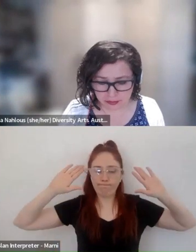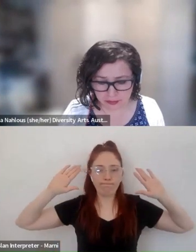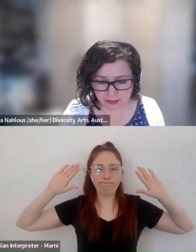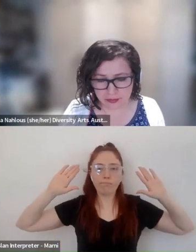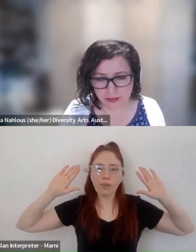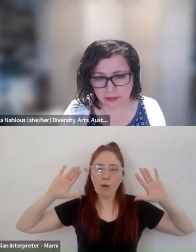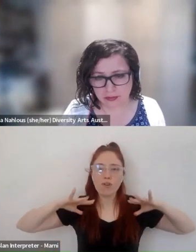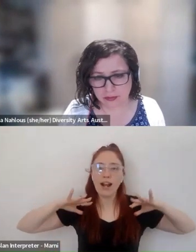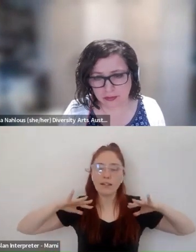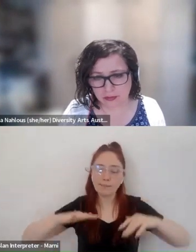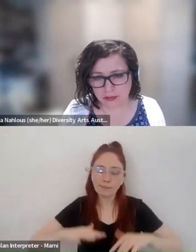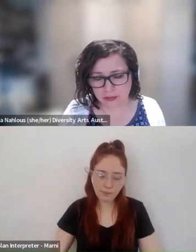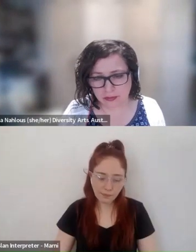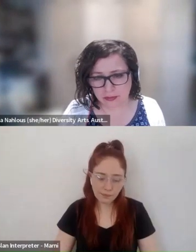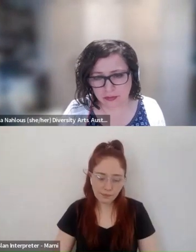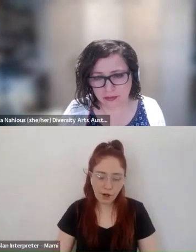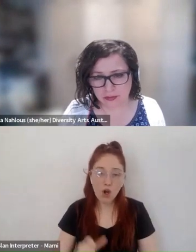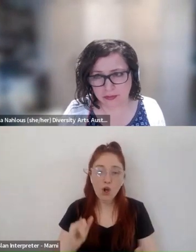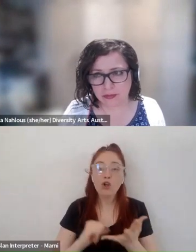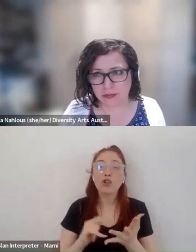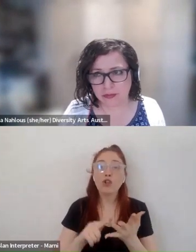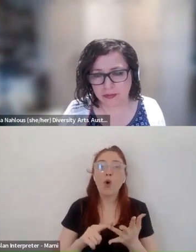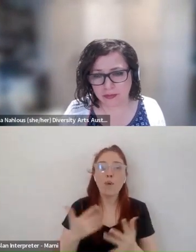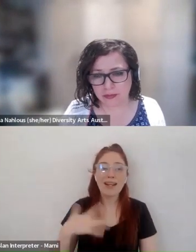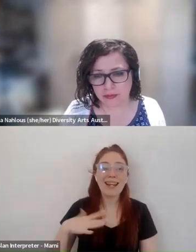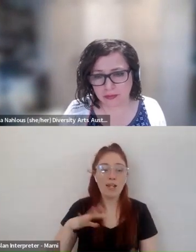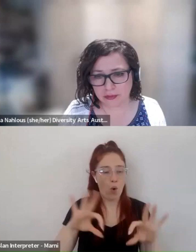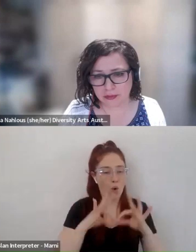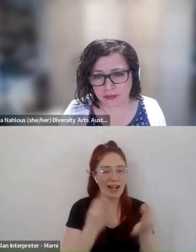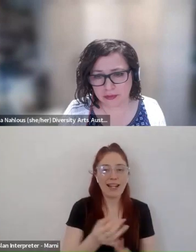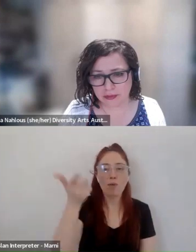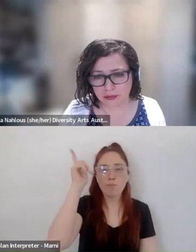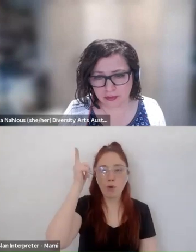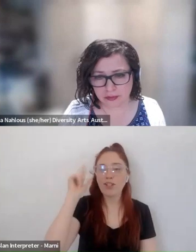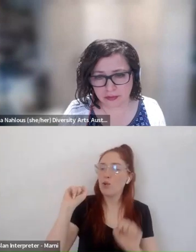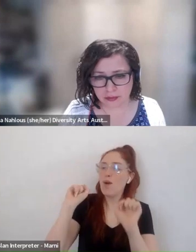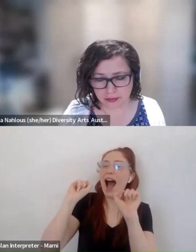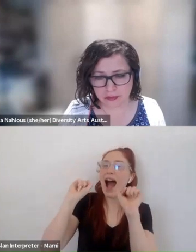talked about Caroline, like actually getting people to understand the context, I guess, around it.